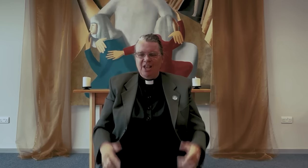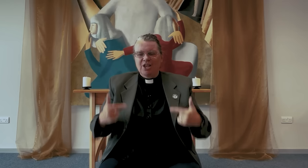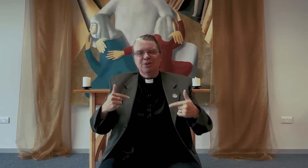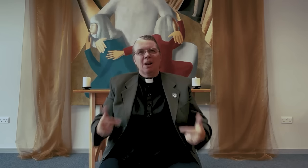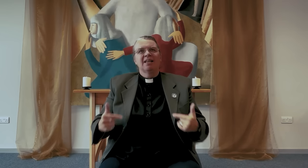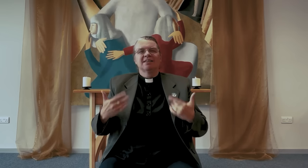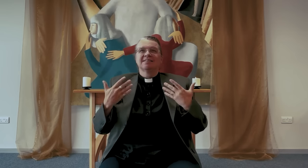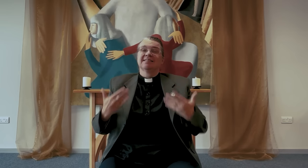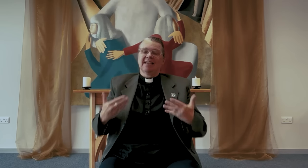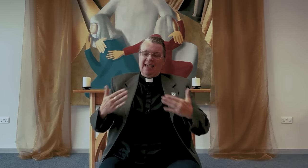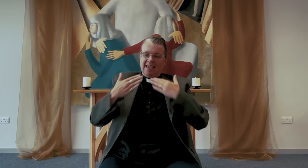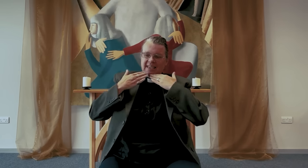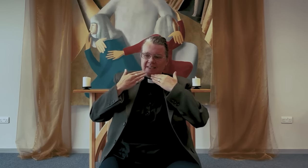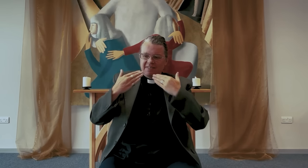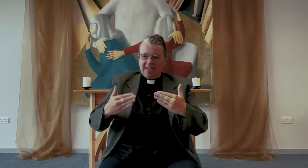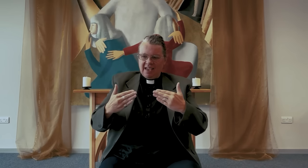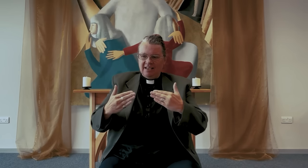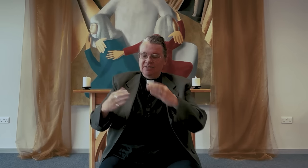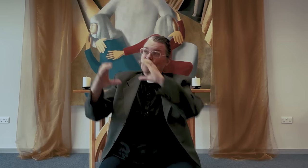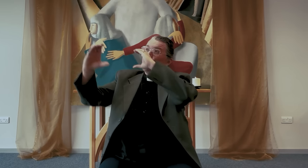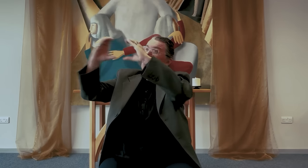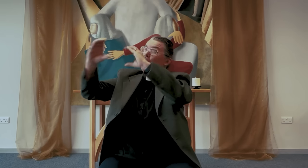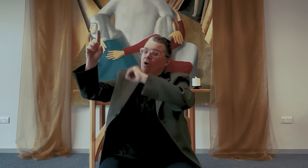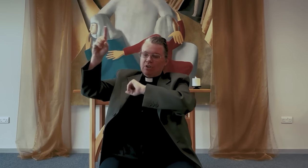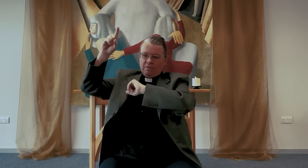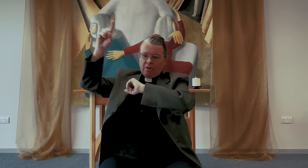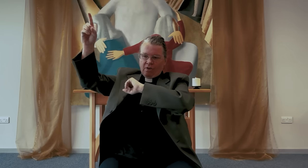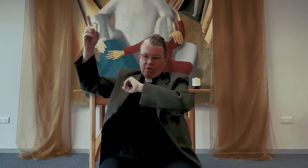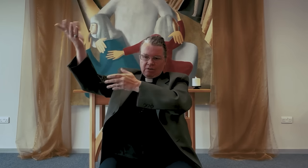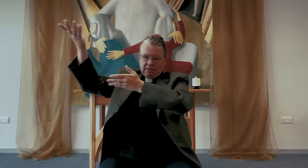Let us today give thanks for the Word of God given to us,